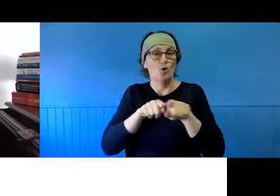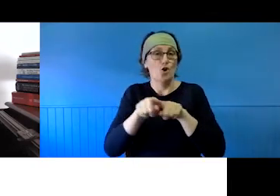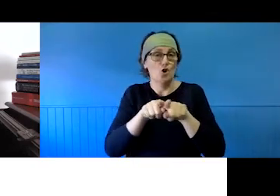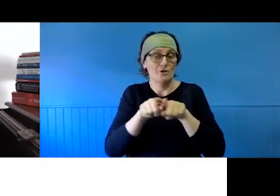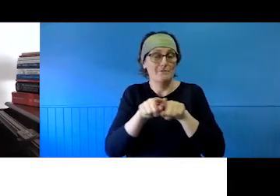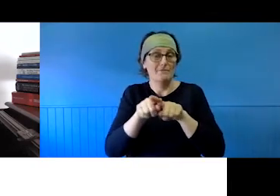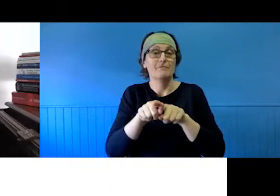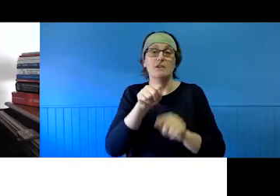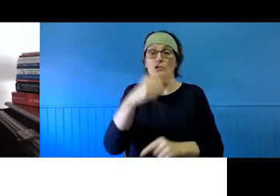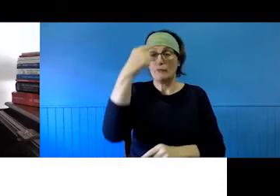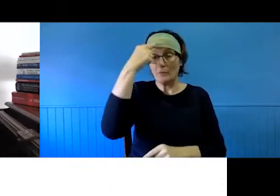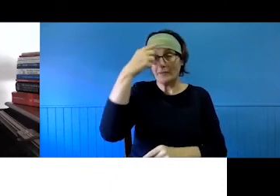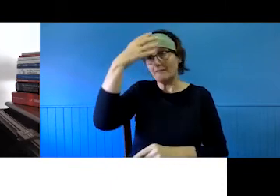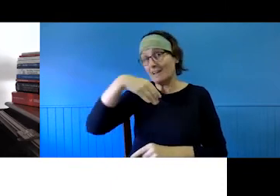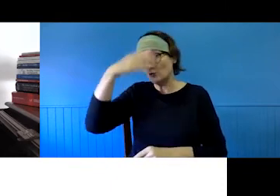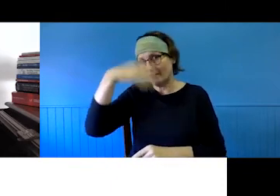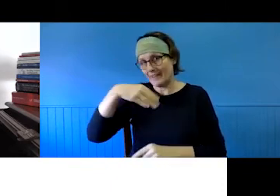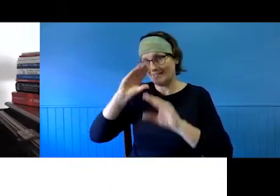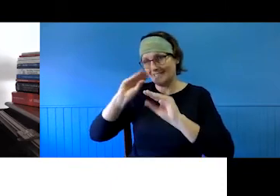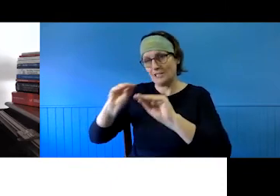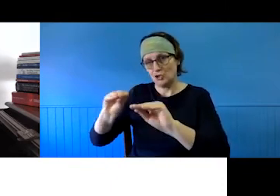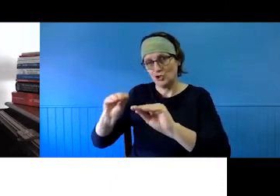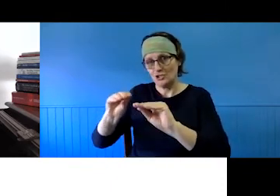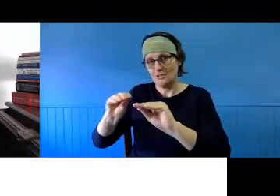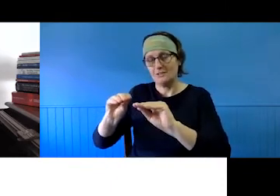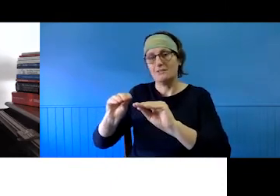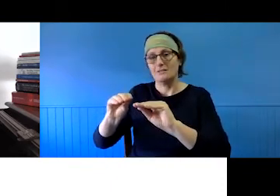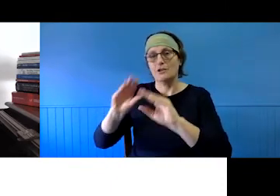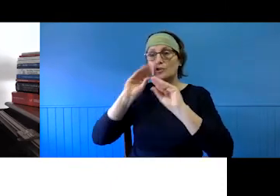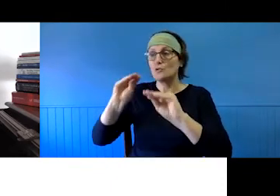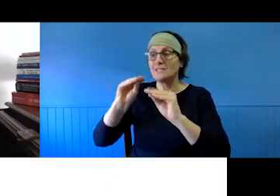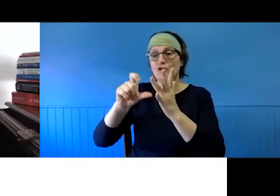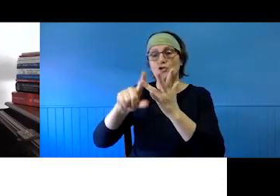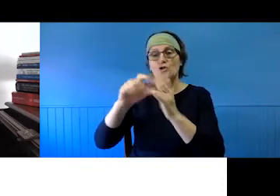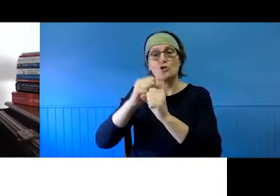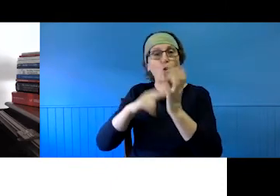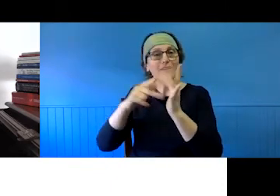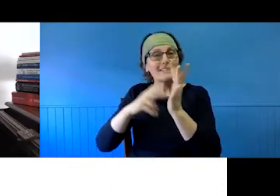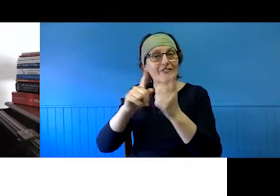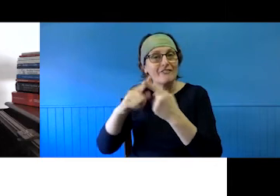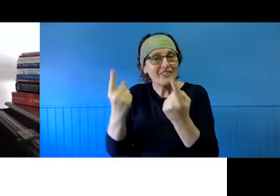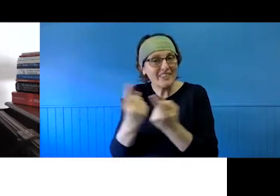teaching in the face-to-face, you think about the cognitive thing, the